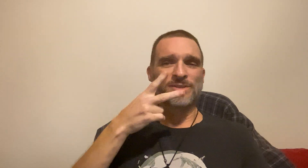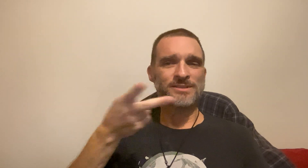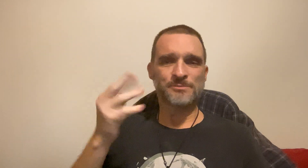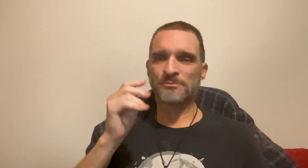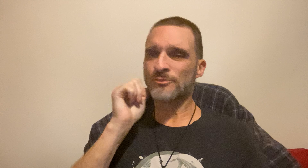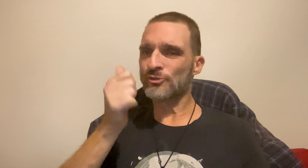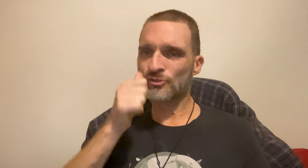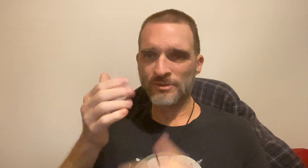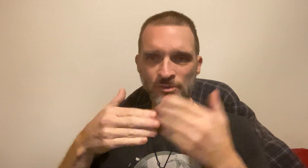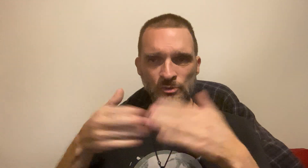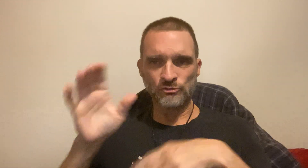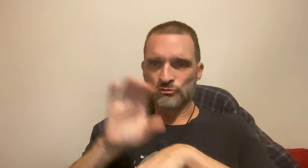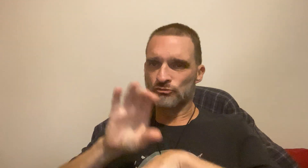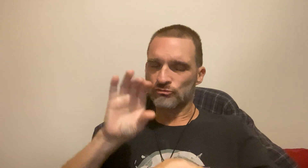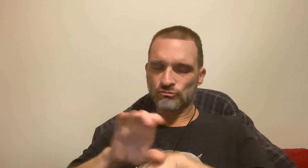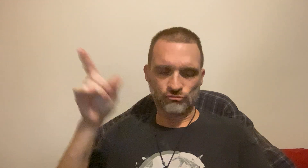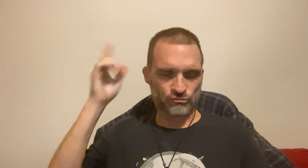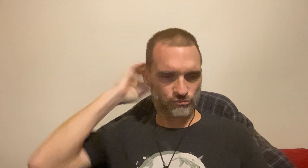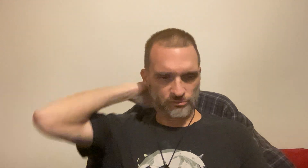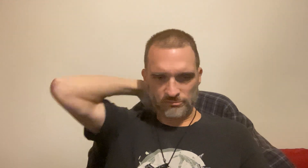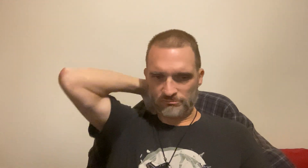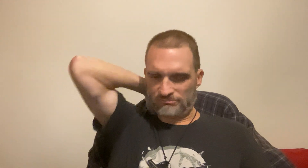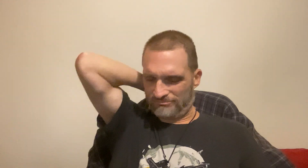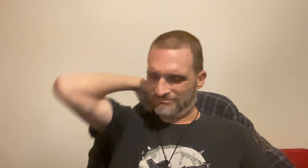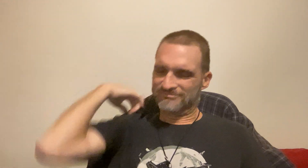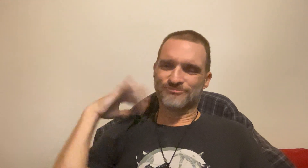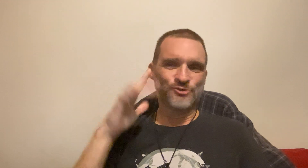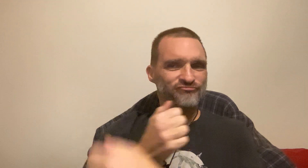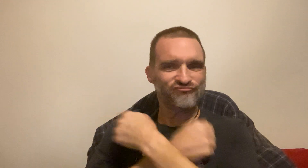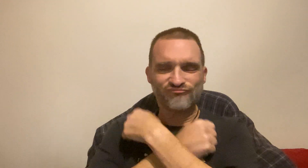Just move on. I will see him tomorrow anyway at church.